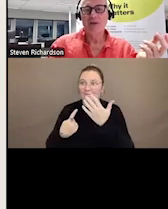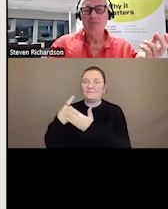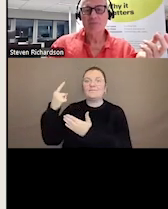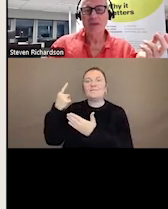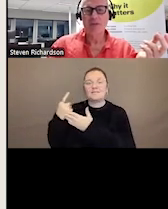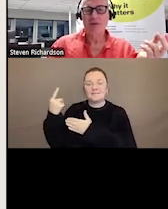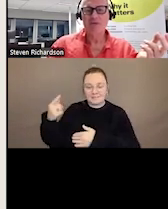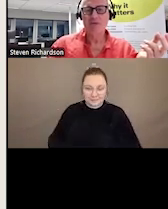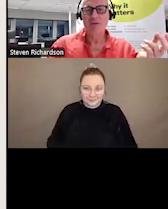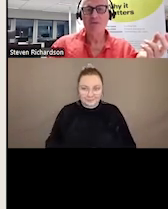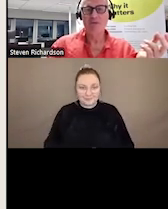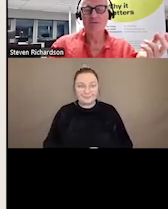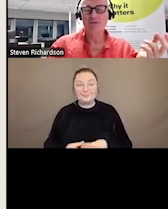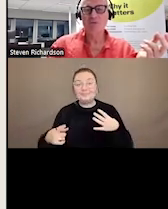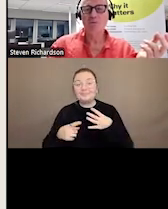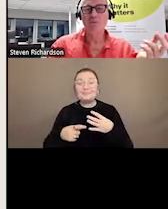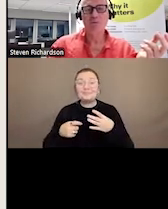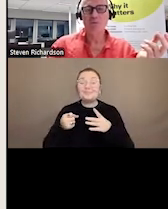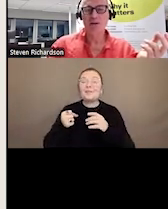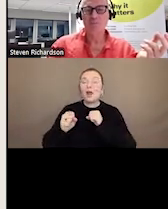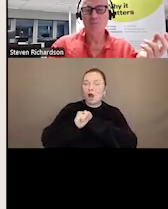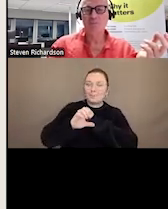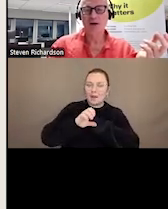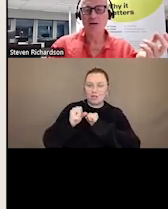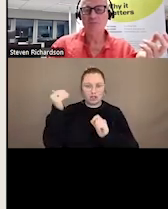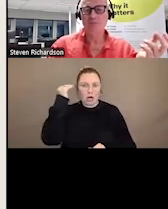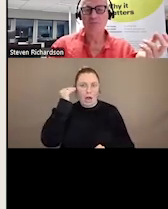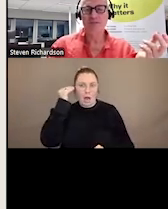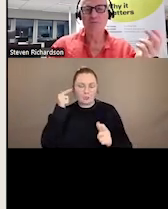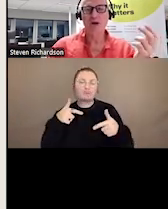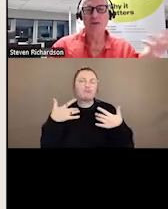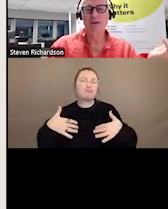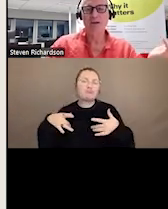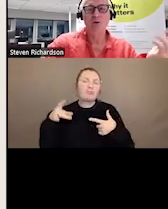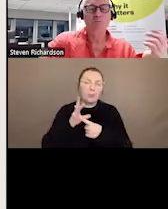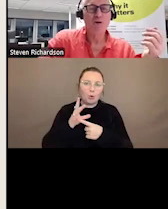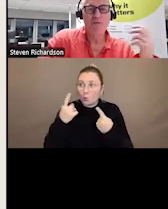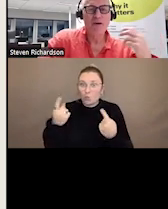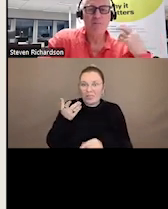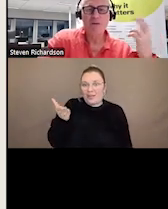Having some campaign champions is also a really important part of this. Who are they? They are